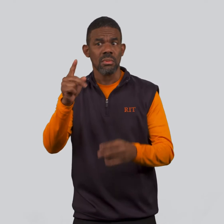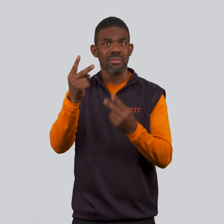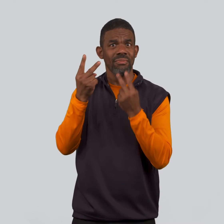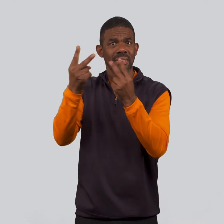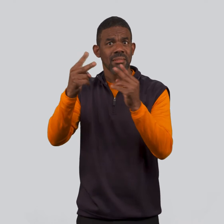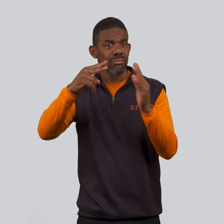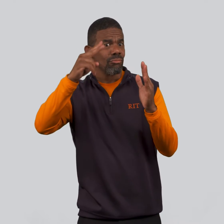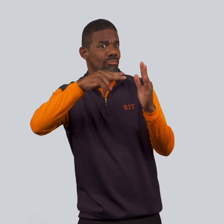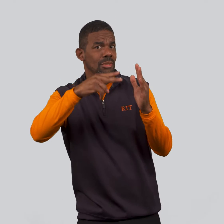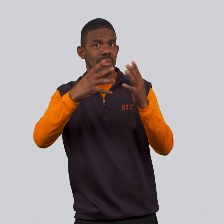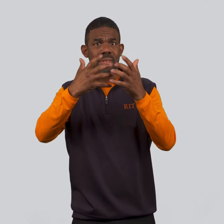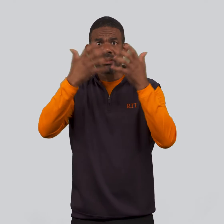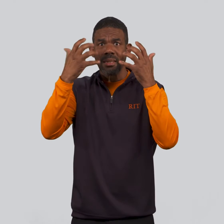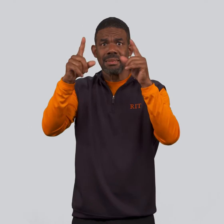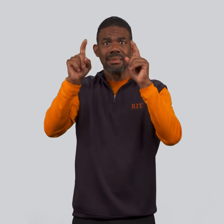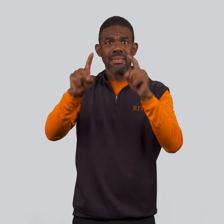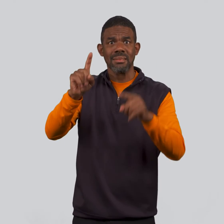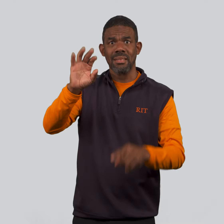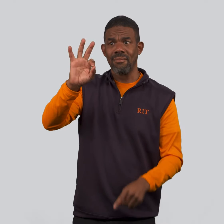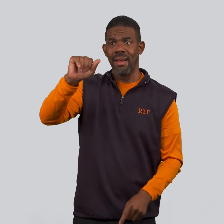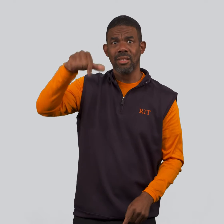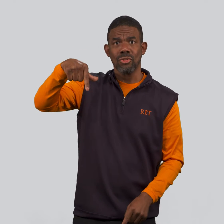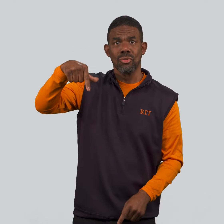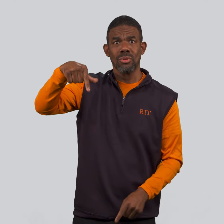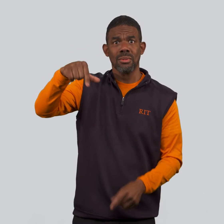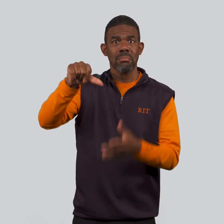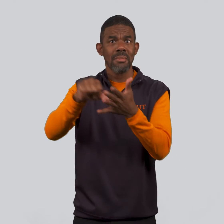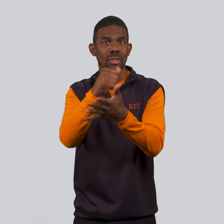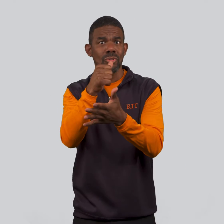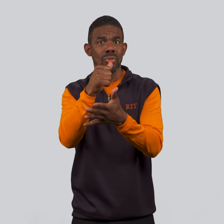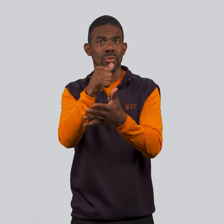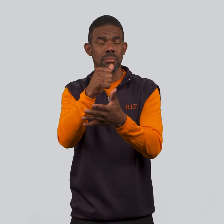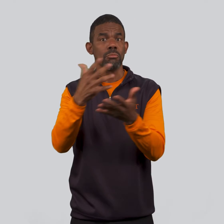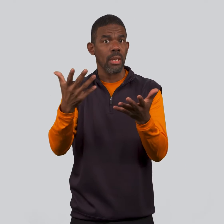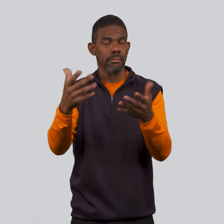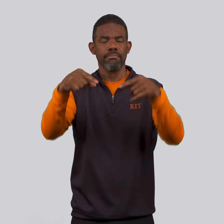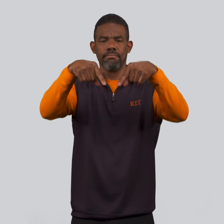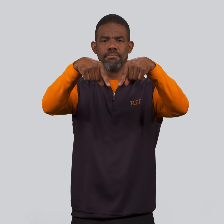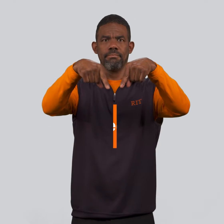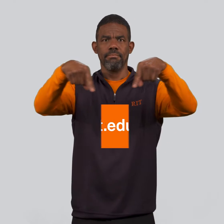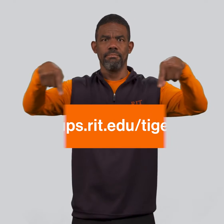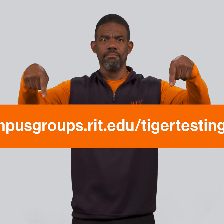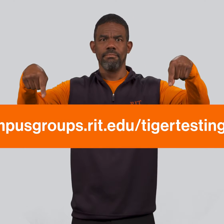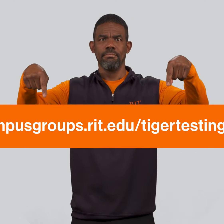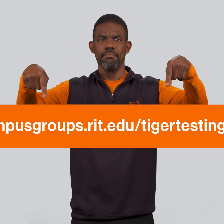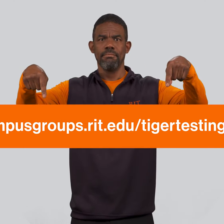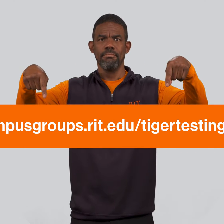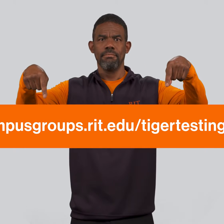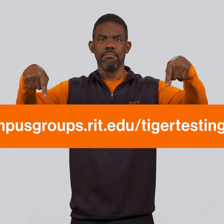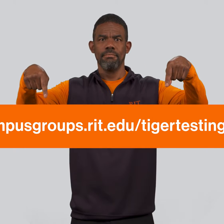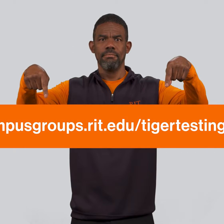Answers to many questions about Tiger Testing can be found on the FAQ page.